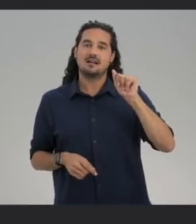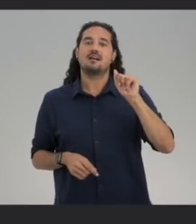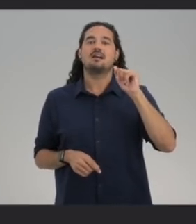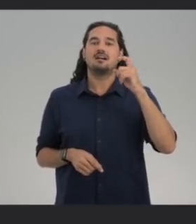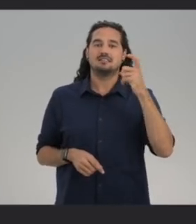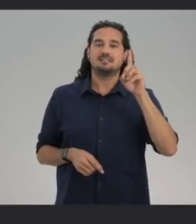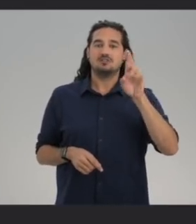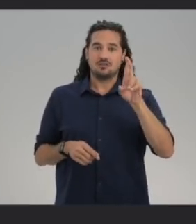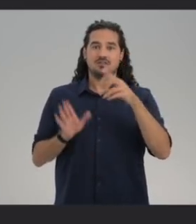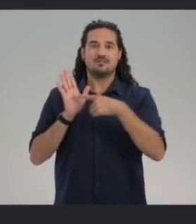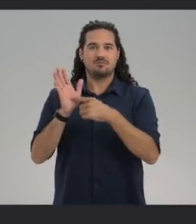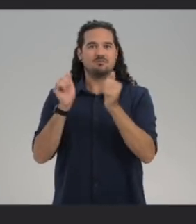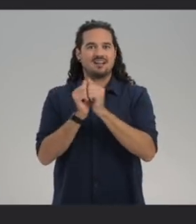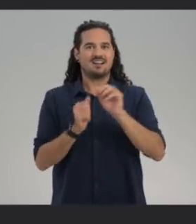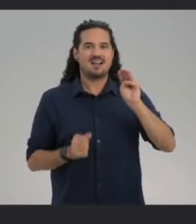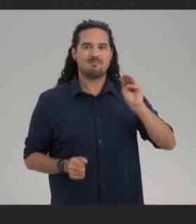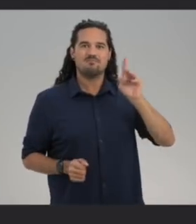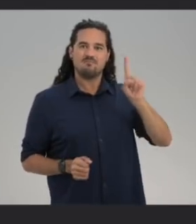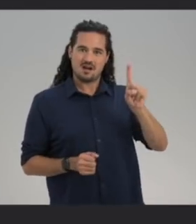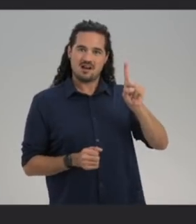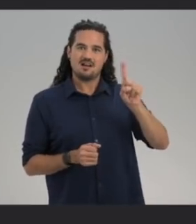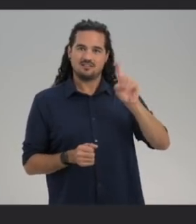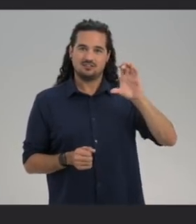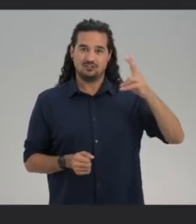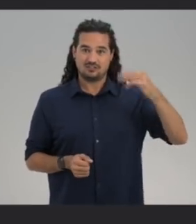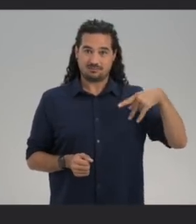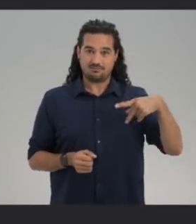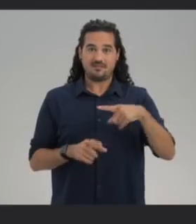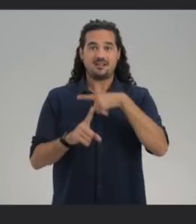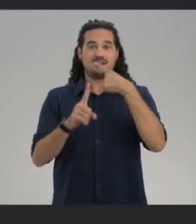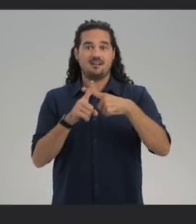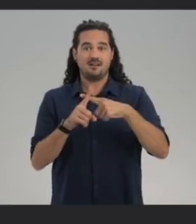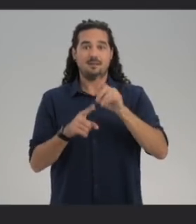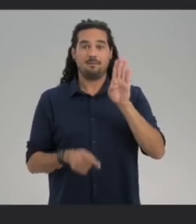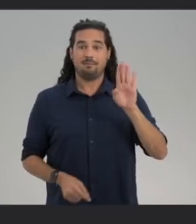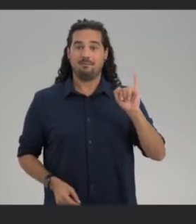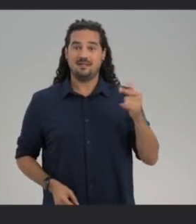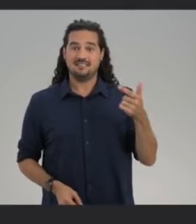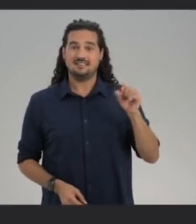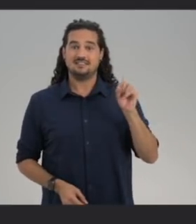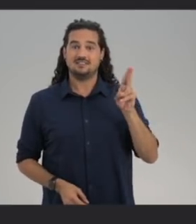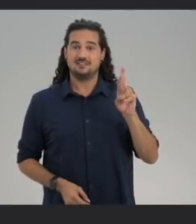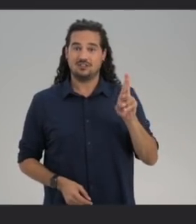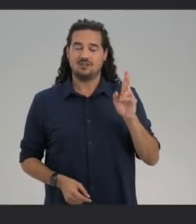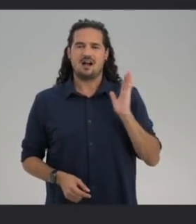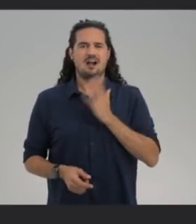With the M1 chip and Big Sur, our most versatile Mac packs a staggering amount of performance